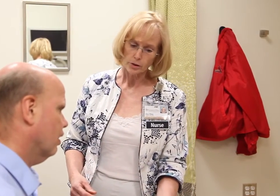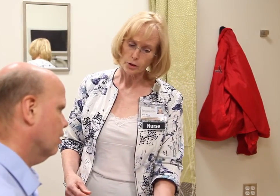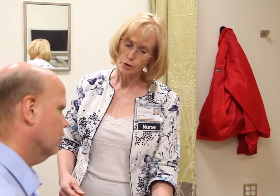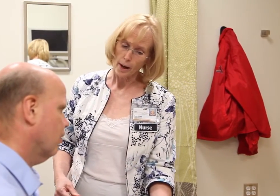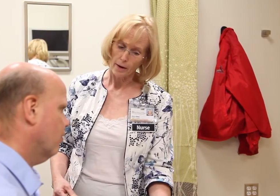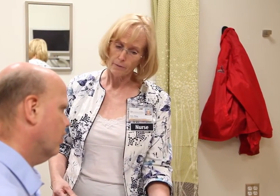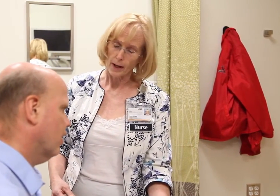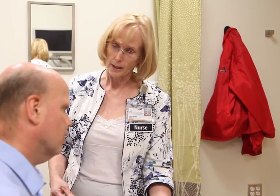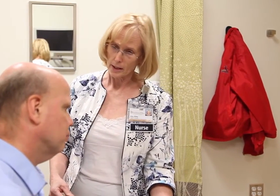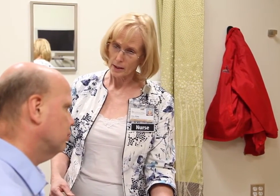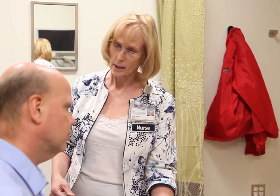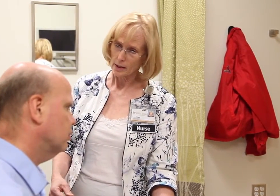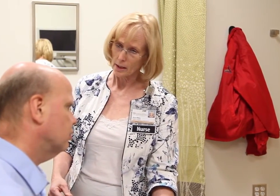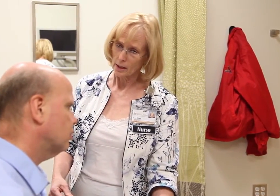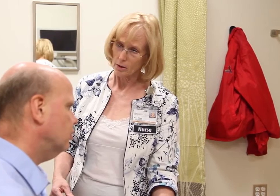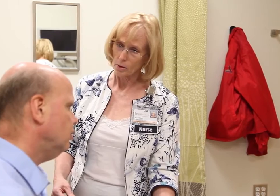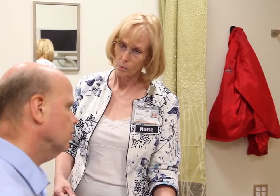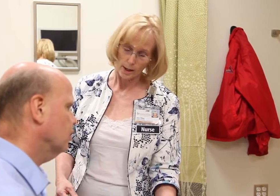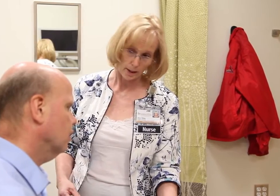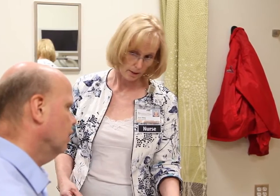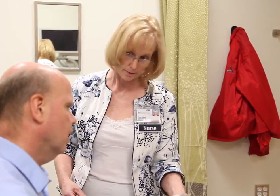actually do you have anything that you can write the information down on?